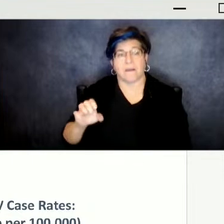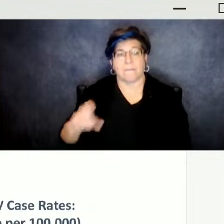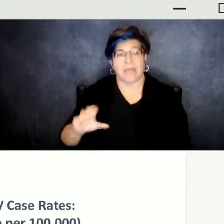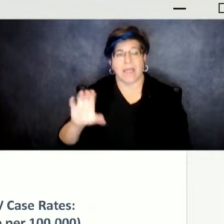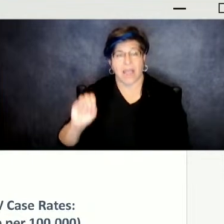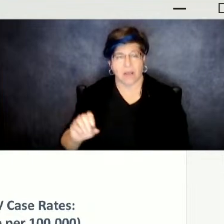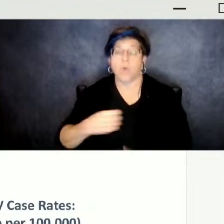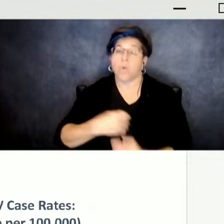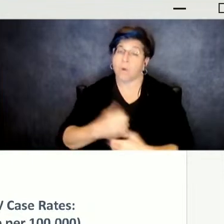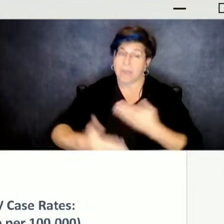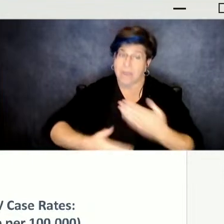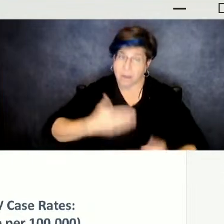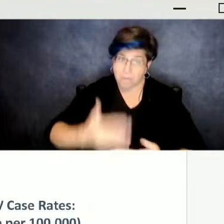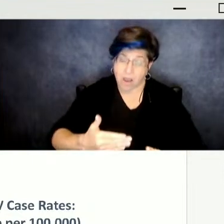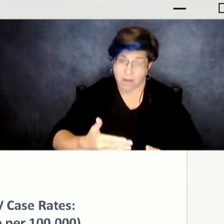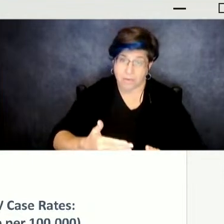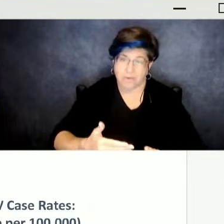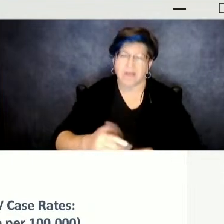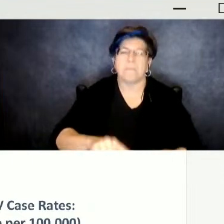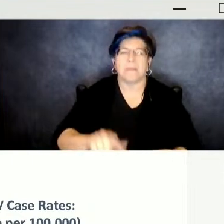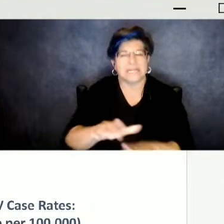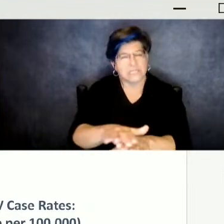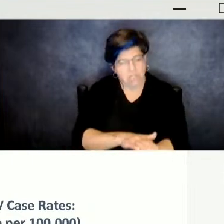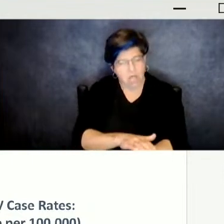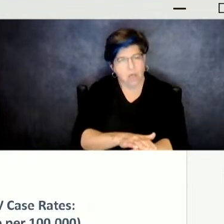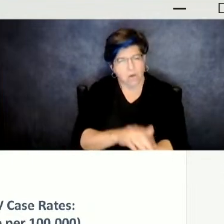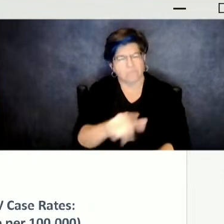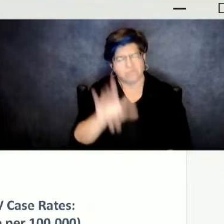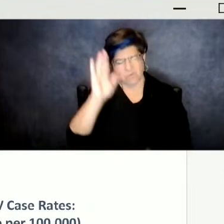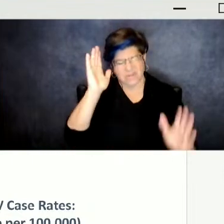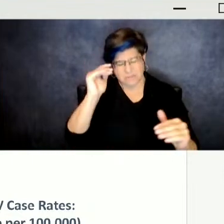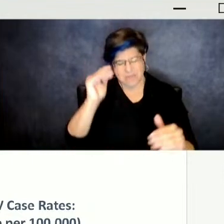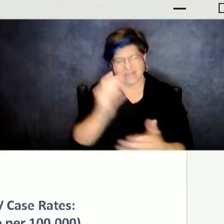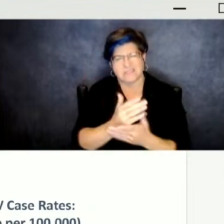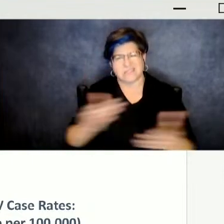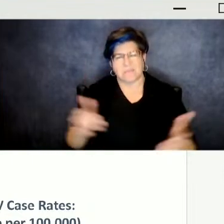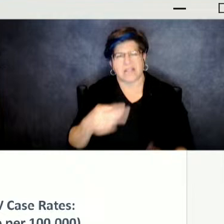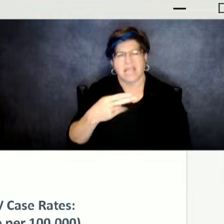MECKLENBURG COUNTY.